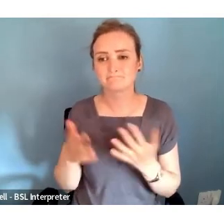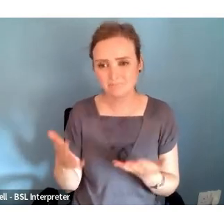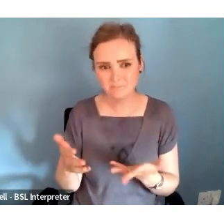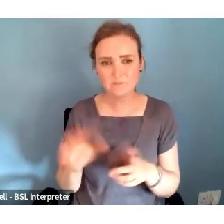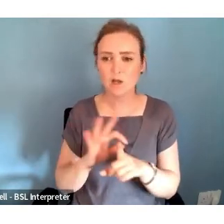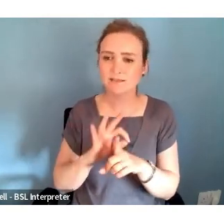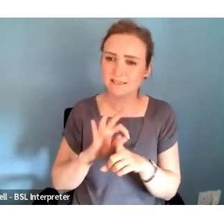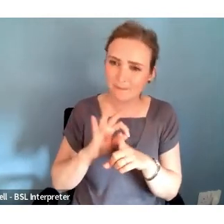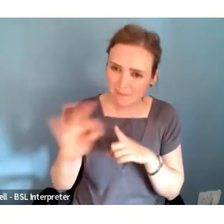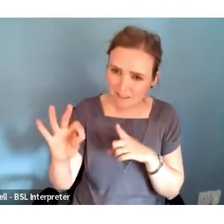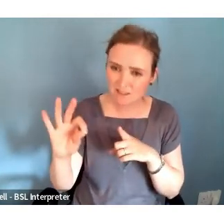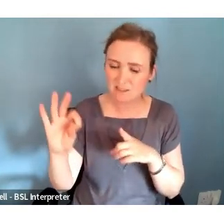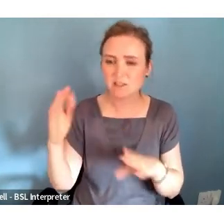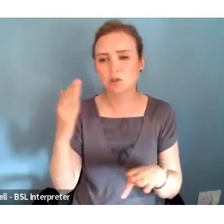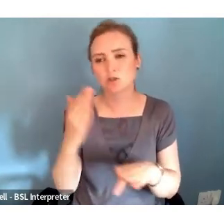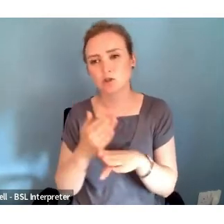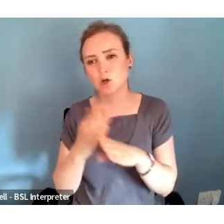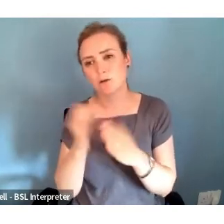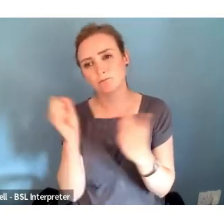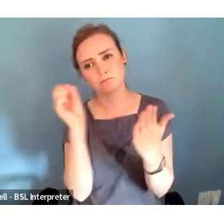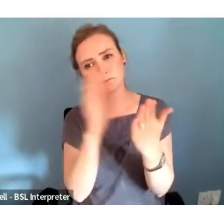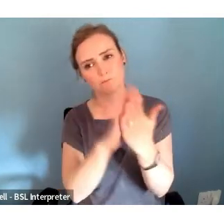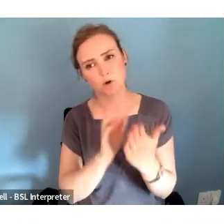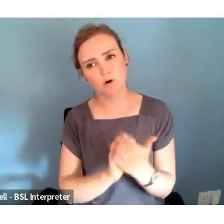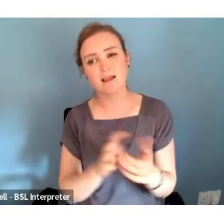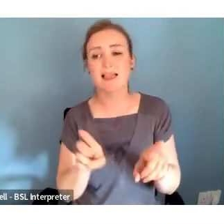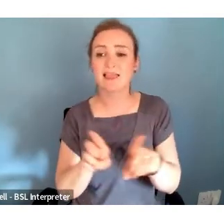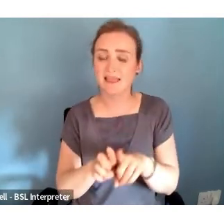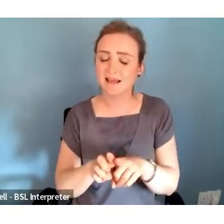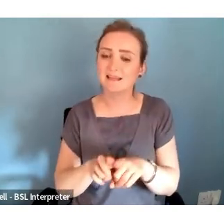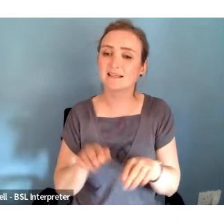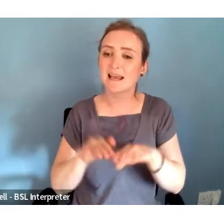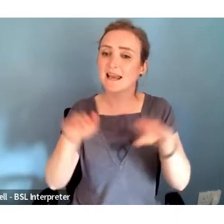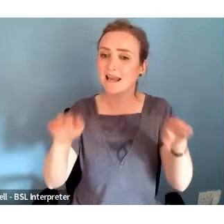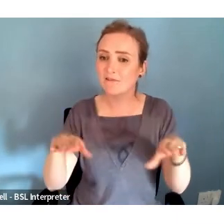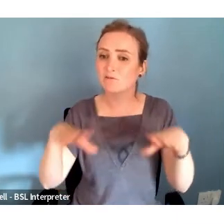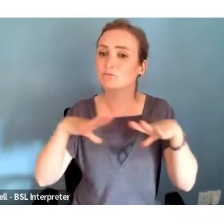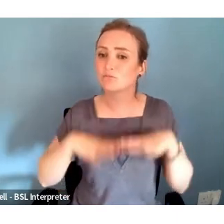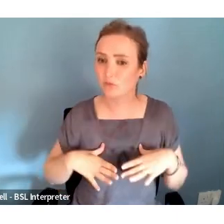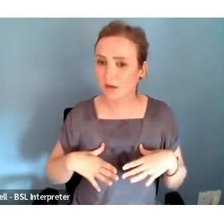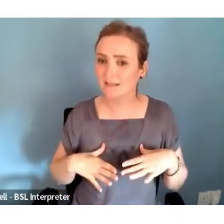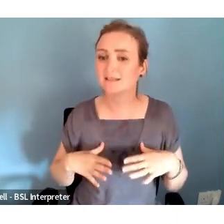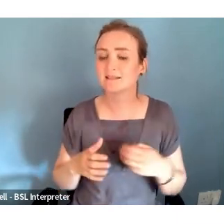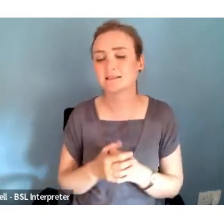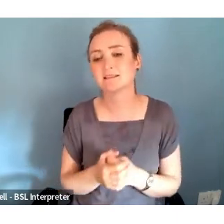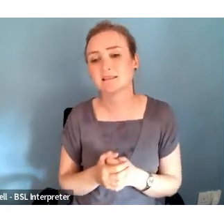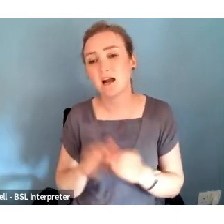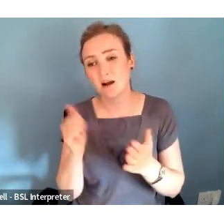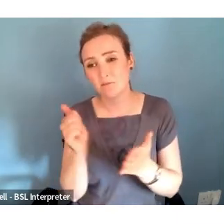job boards Evenbreak being one of them . We advertise all of our vacancies on Evenbreak